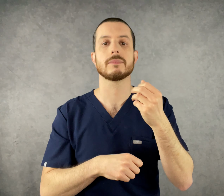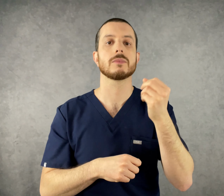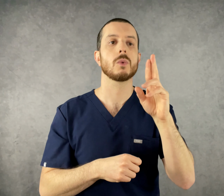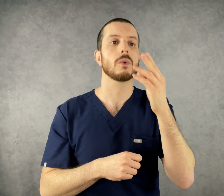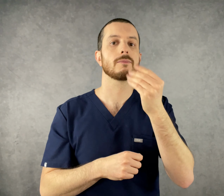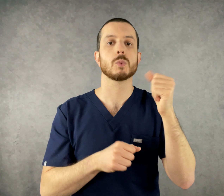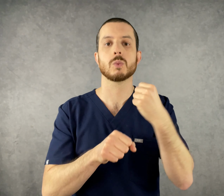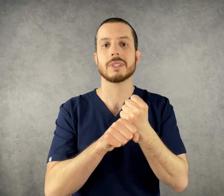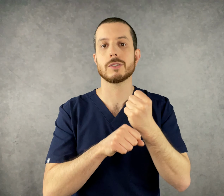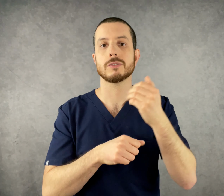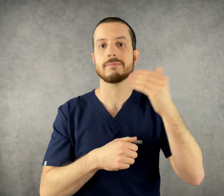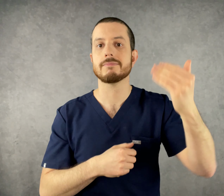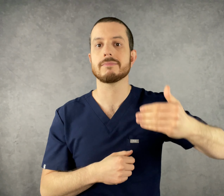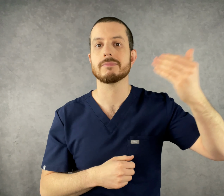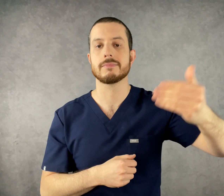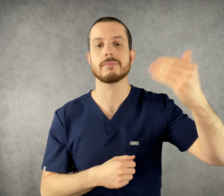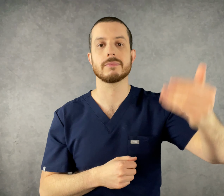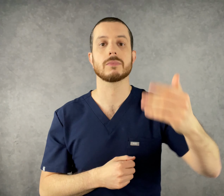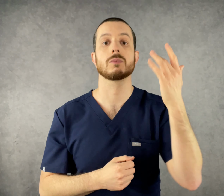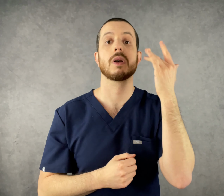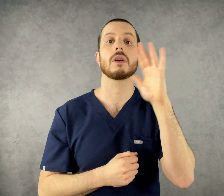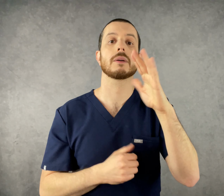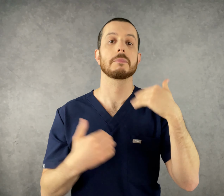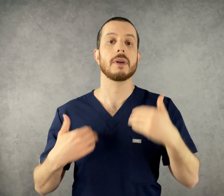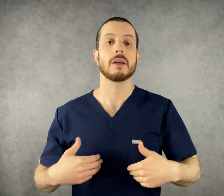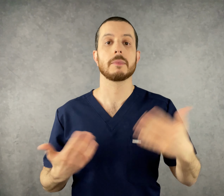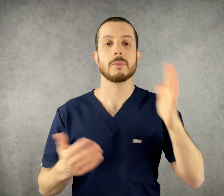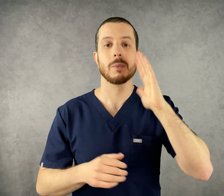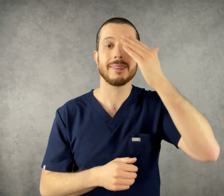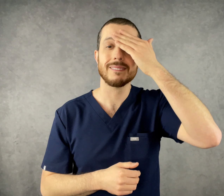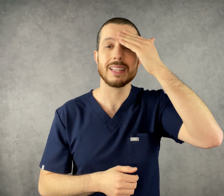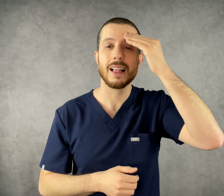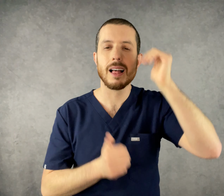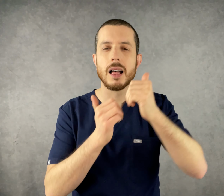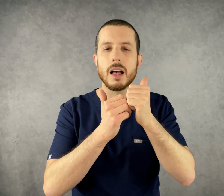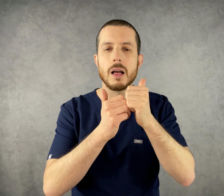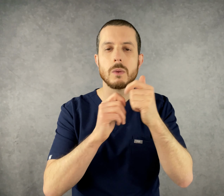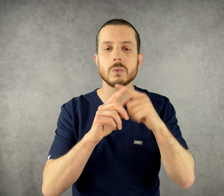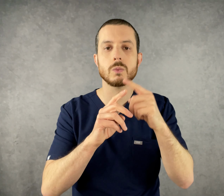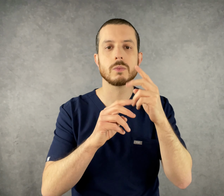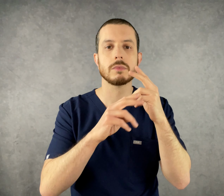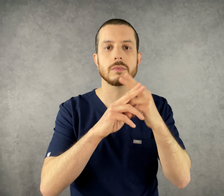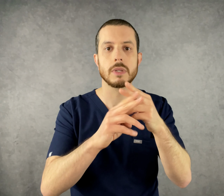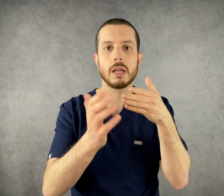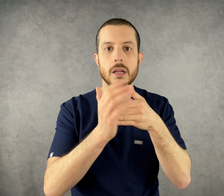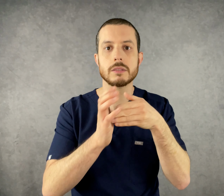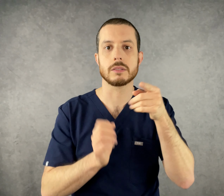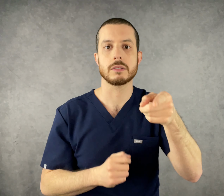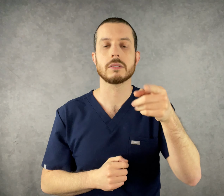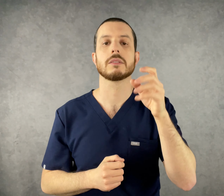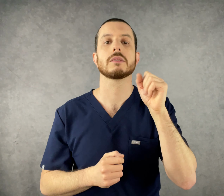or every few years. This is because your body may forget how to defend against the coronavirus.